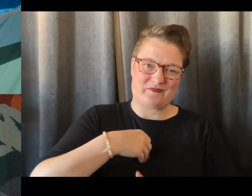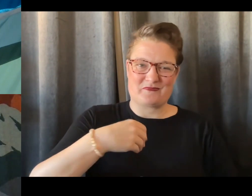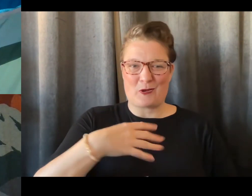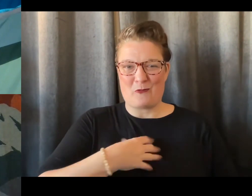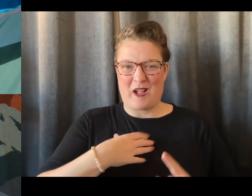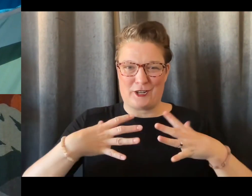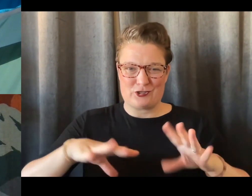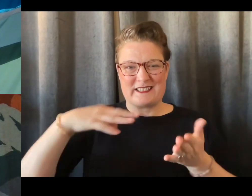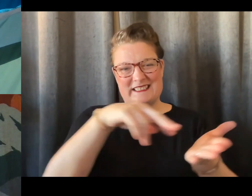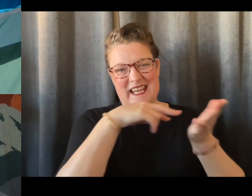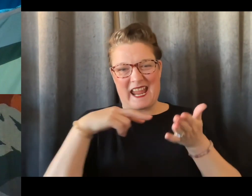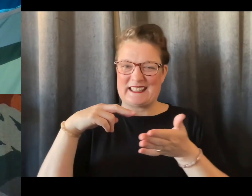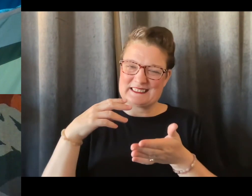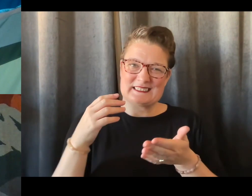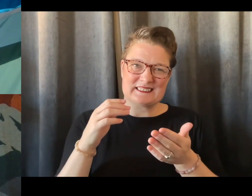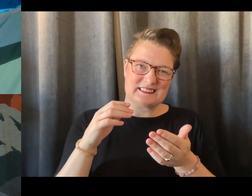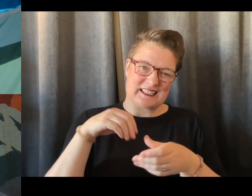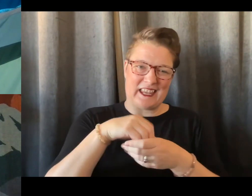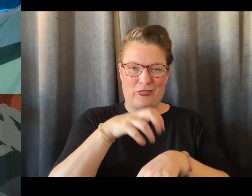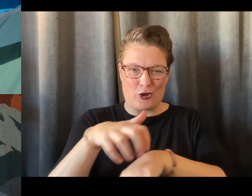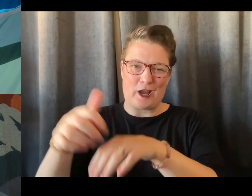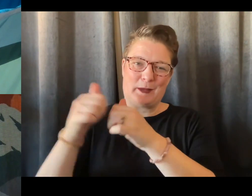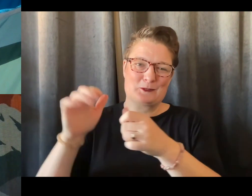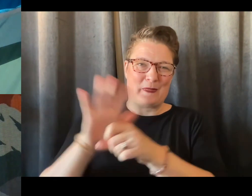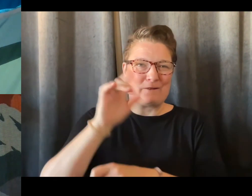And then the people who are doing the choosing, which was implied to